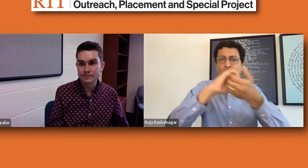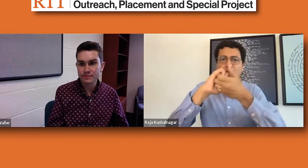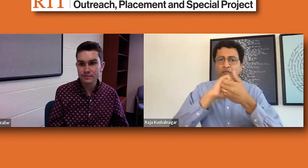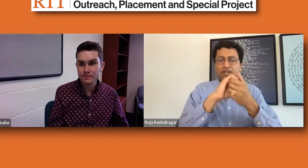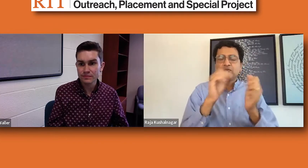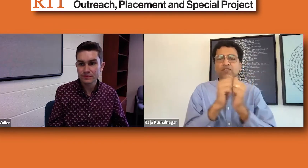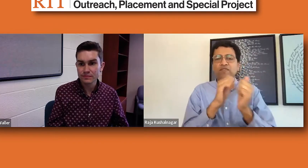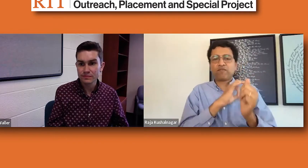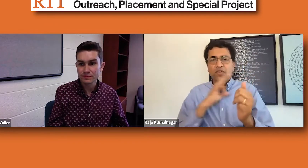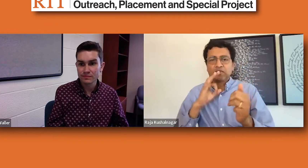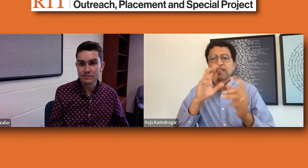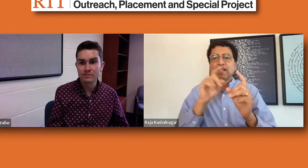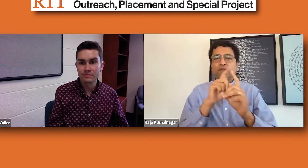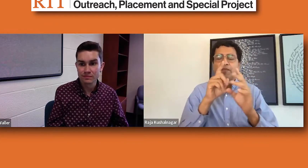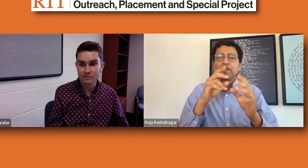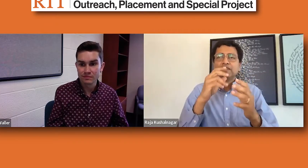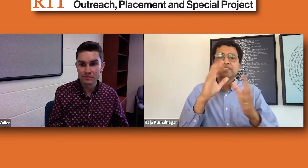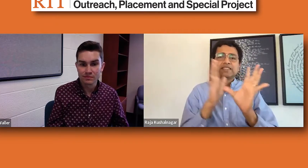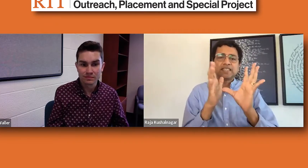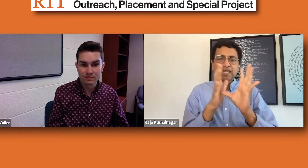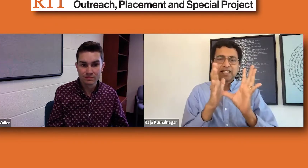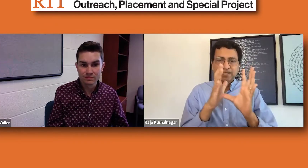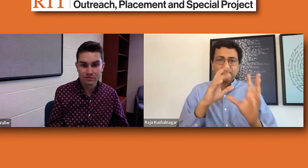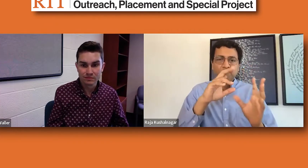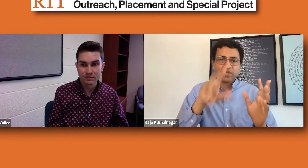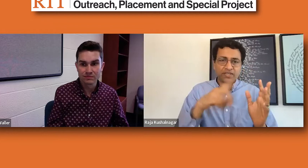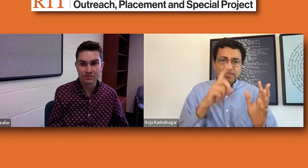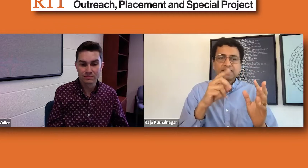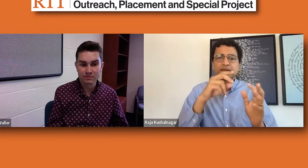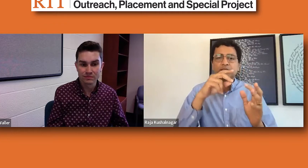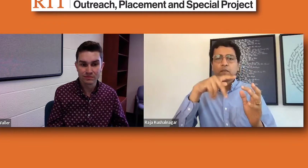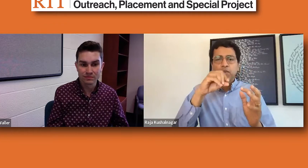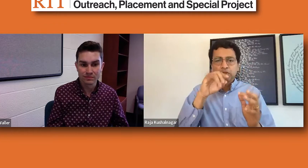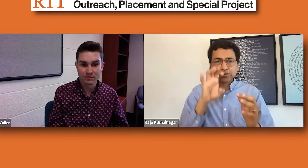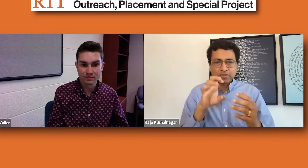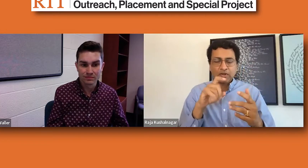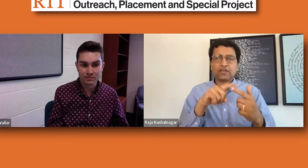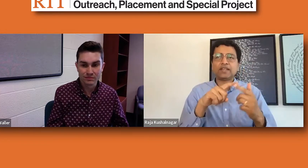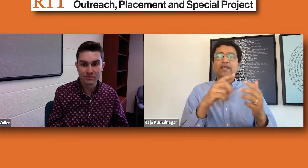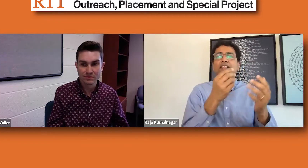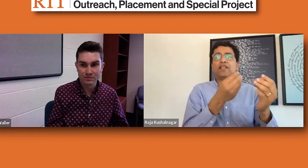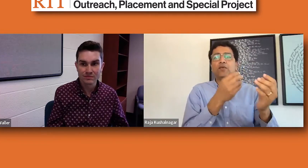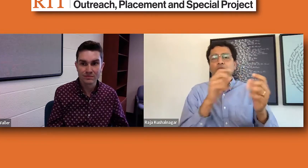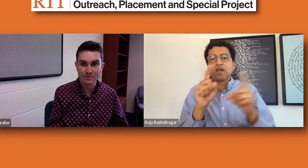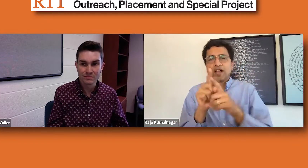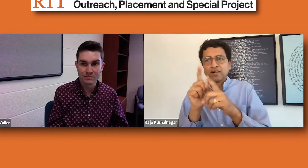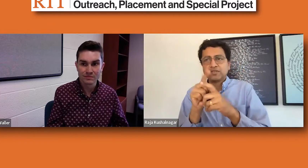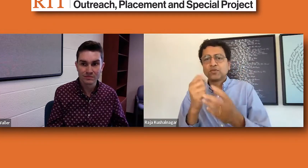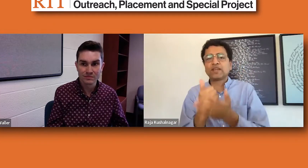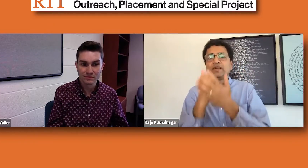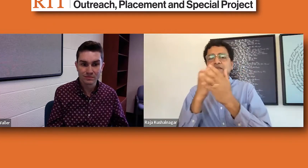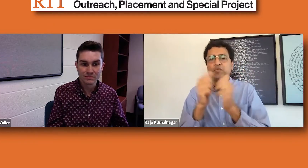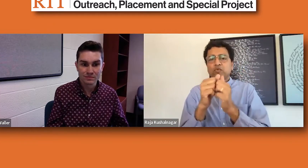in collaboration with other faculty, with other full professors.